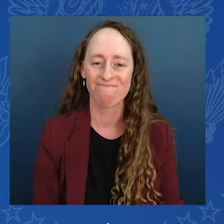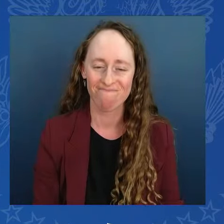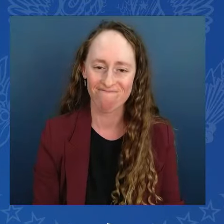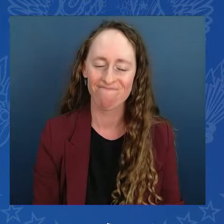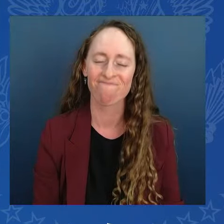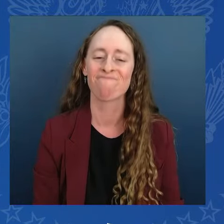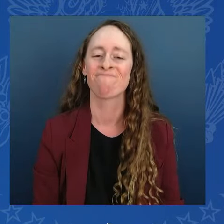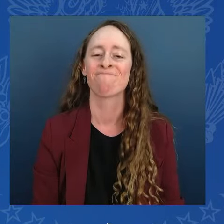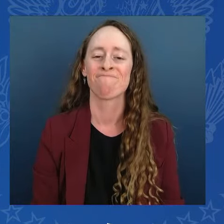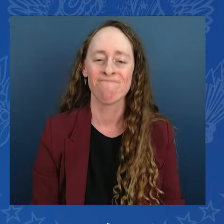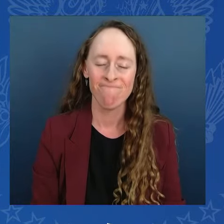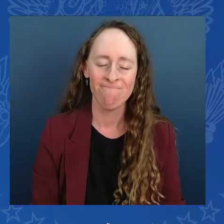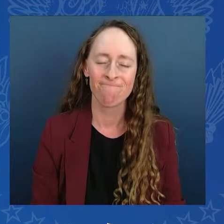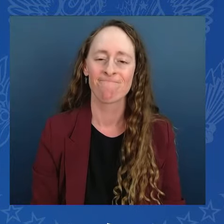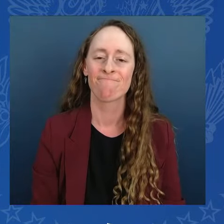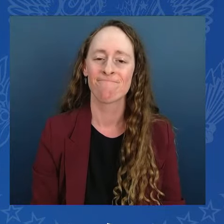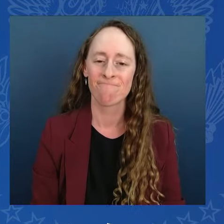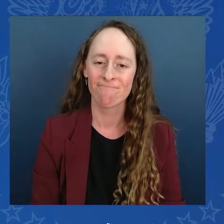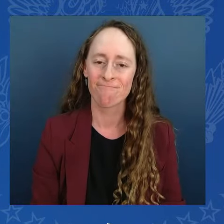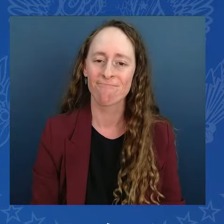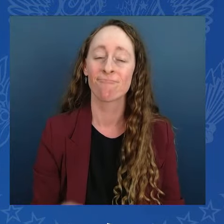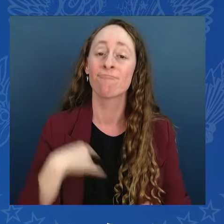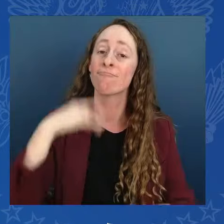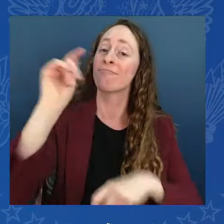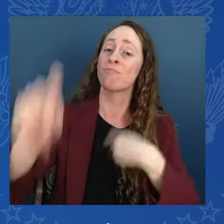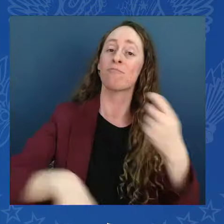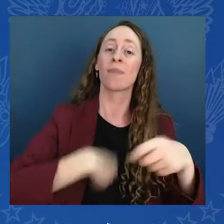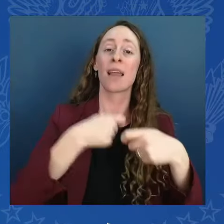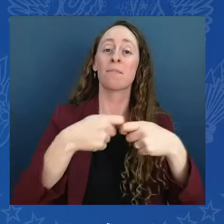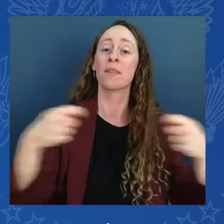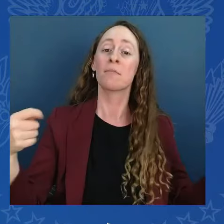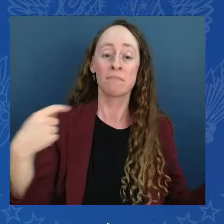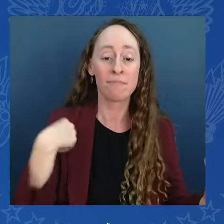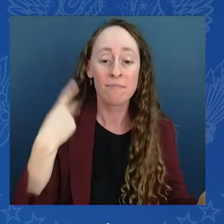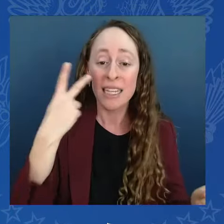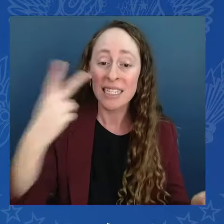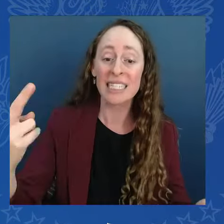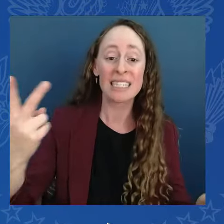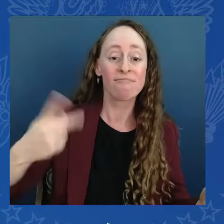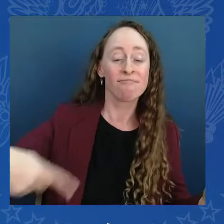When folks see shovels in the ground on all these projects that protect people's lives